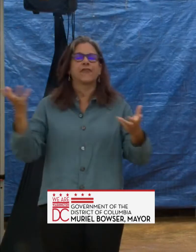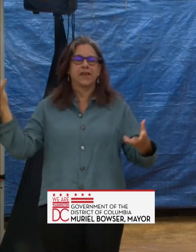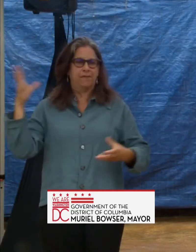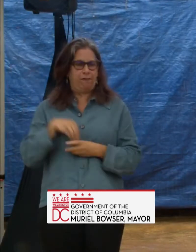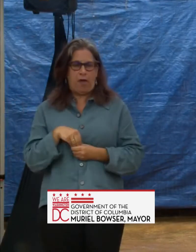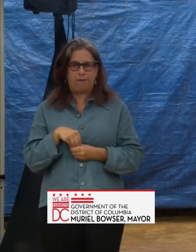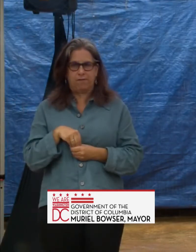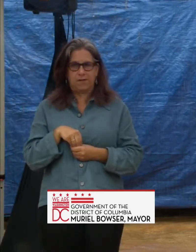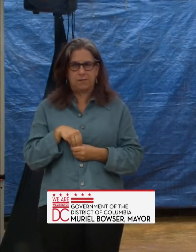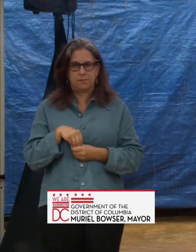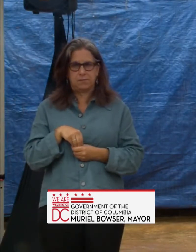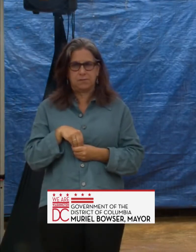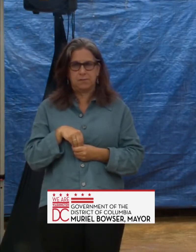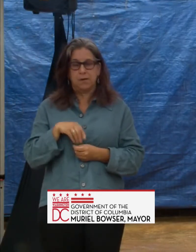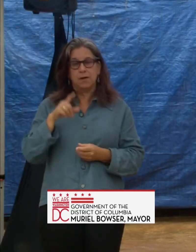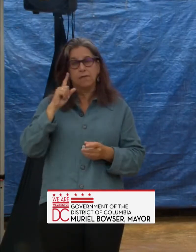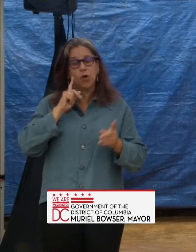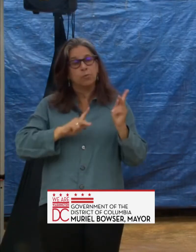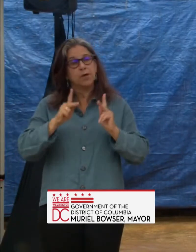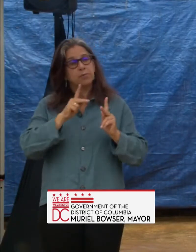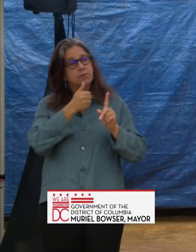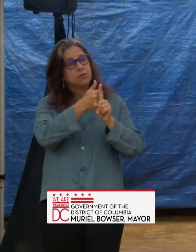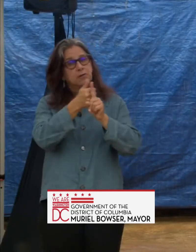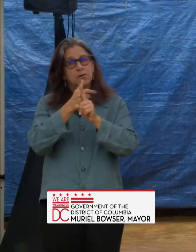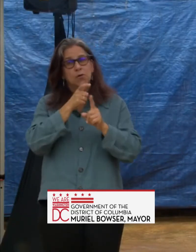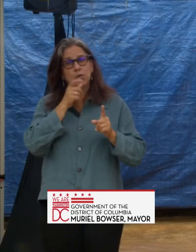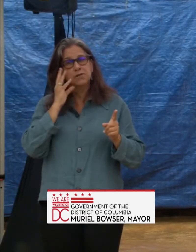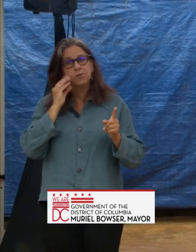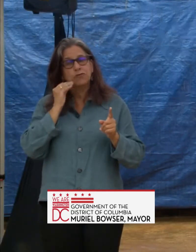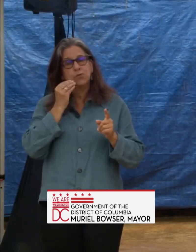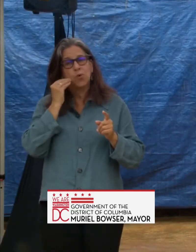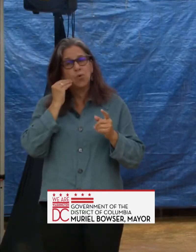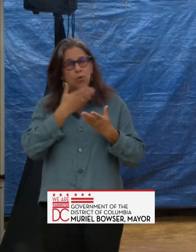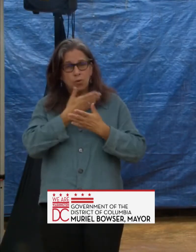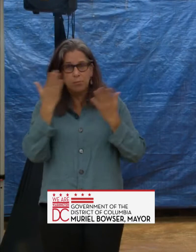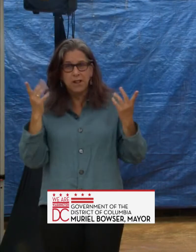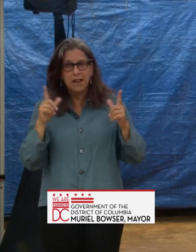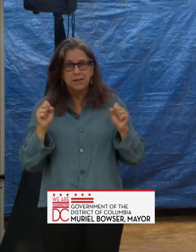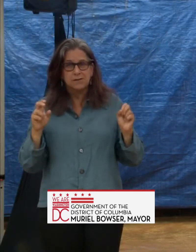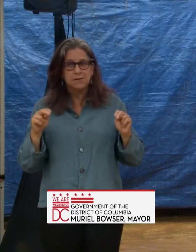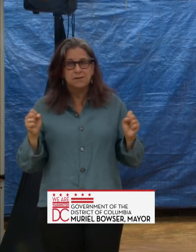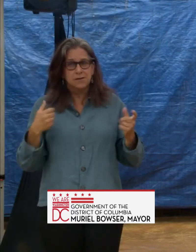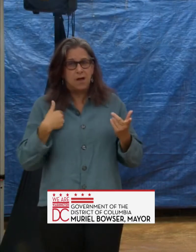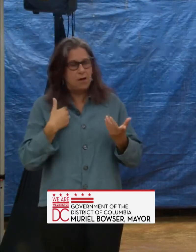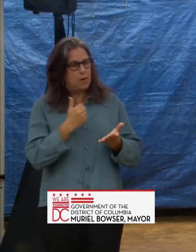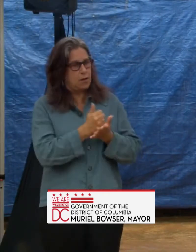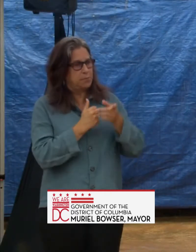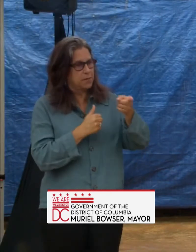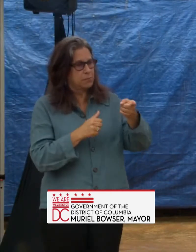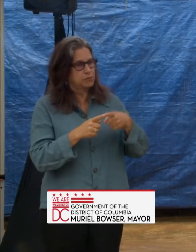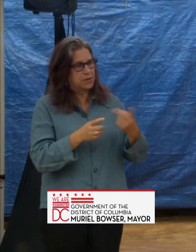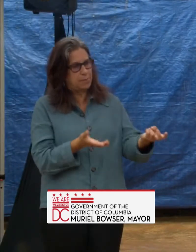HOMELESSNESS AND SOMETIMES NEED A HAND-UP TO GET THEMSELVES BACK ON THEIR FEET, TO GIVE THEIR CHILDREN AN OPPORTUNITY TO